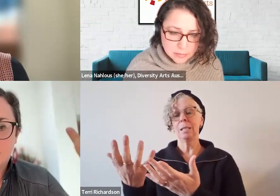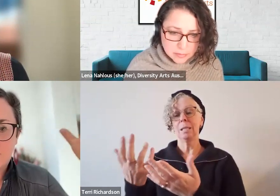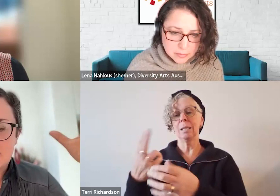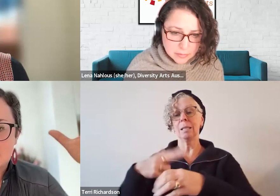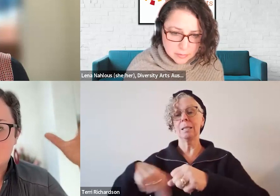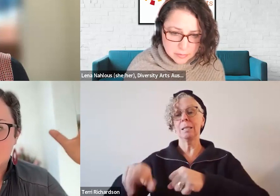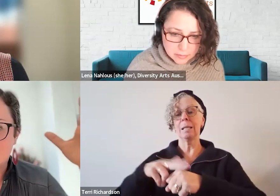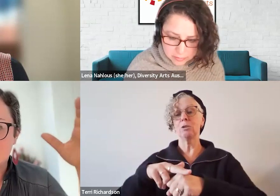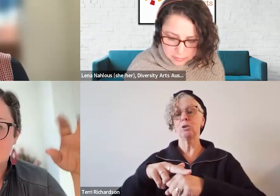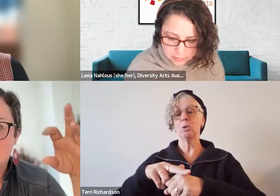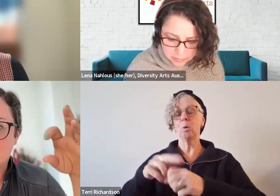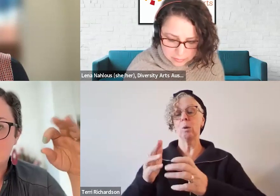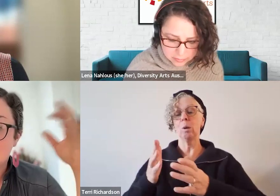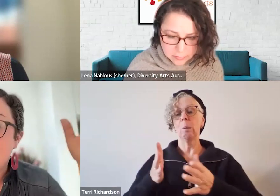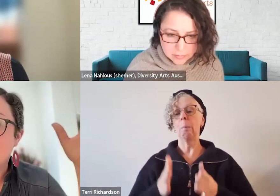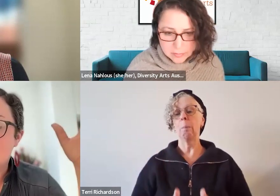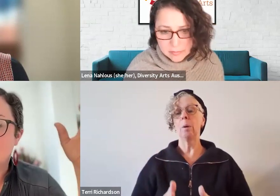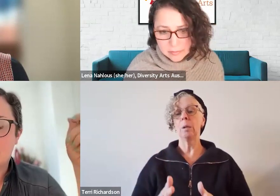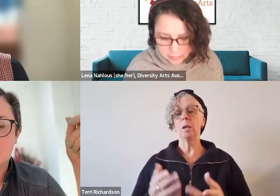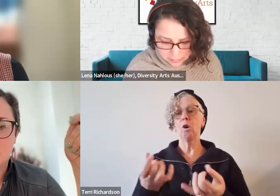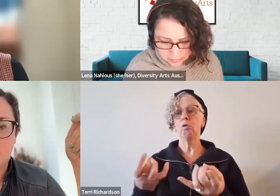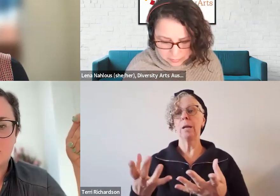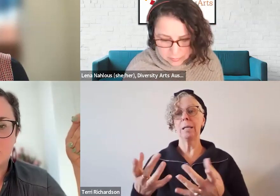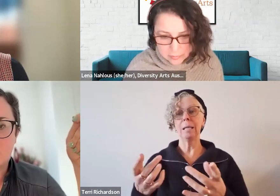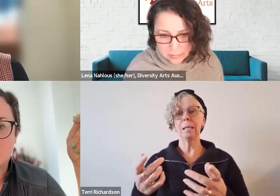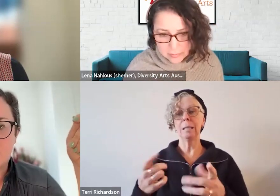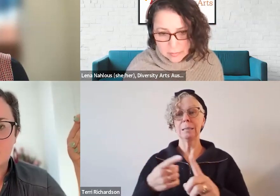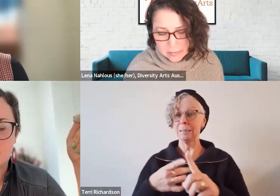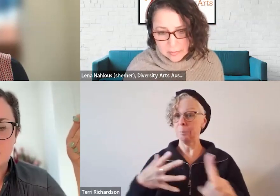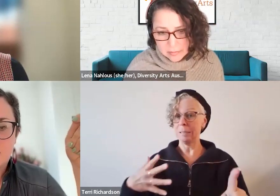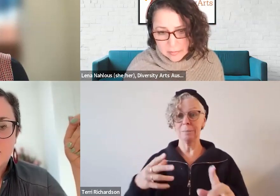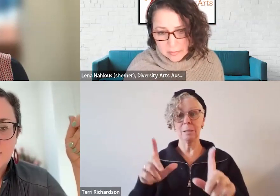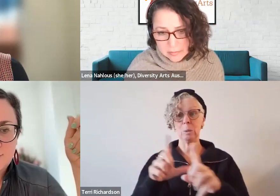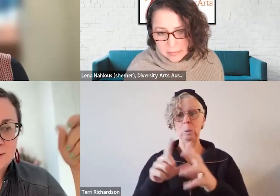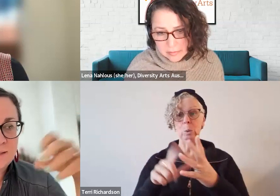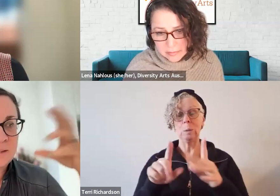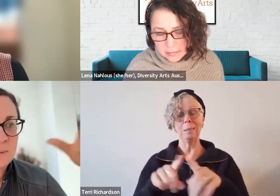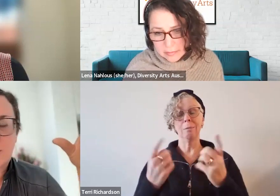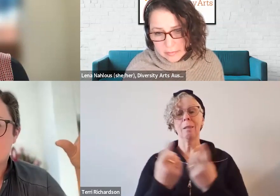body is doing things significantly differently in terms of arts Governance.